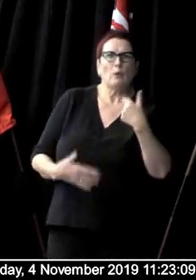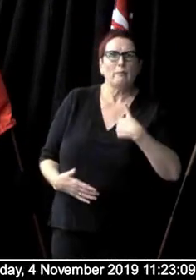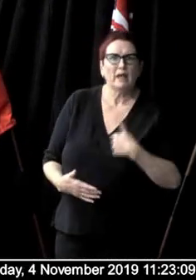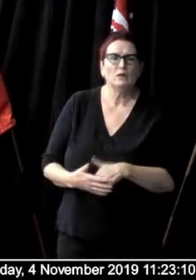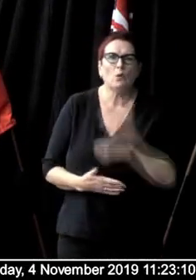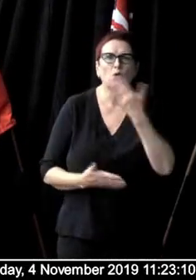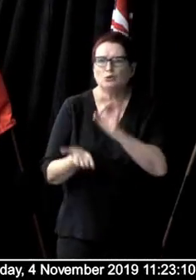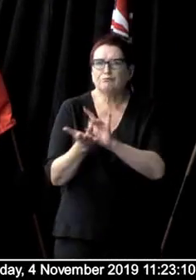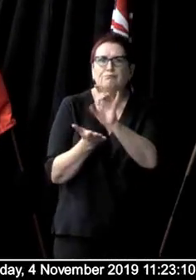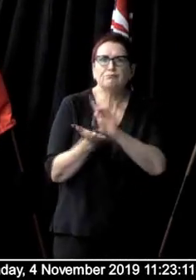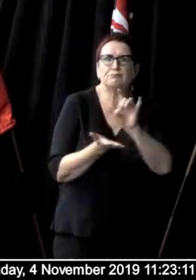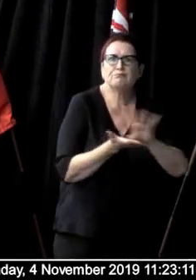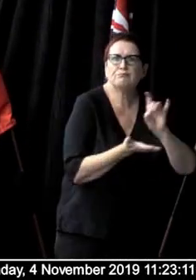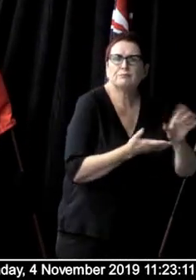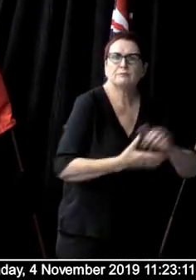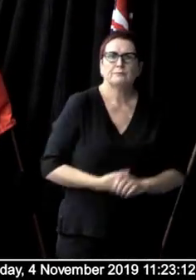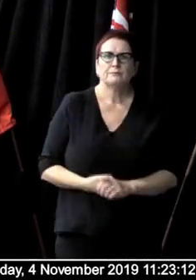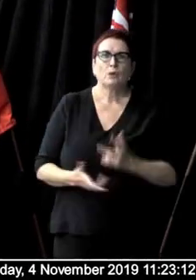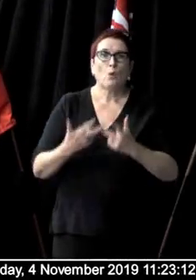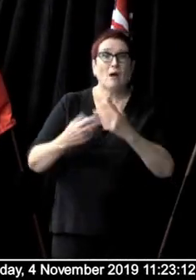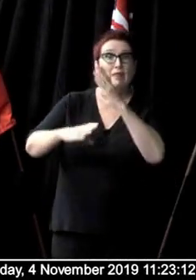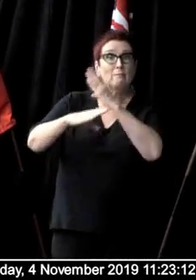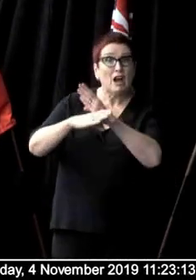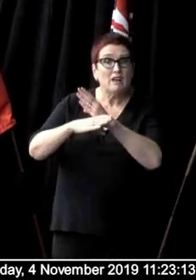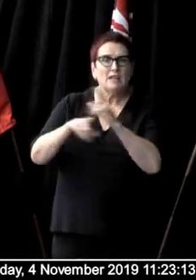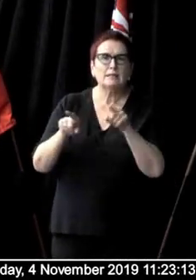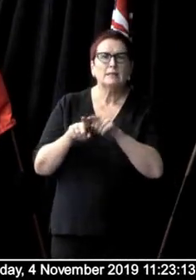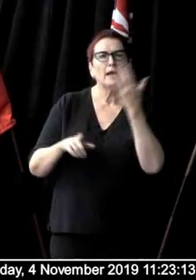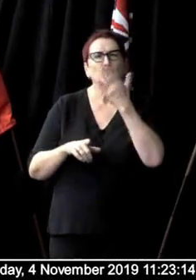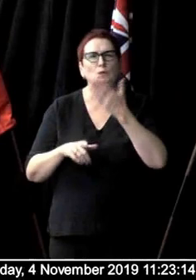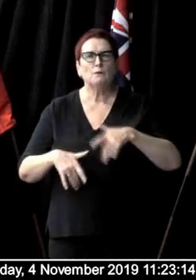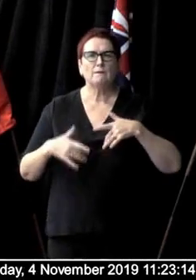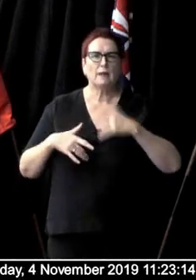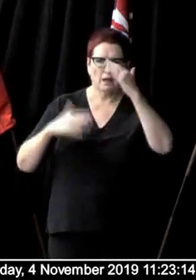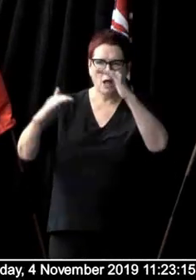barriers to education such as lower expectations and an exclusionary culture;